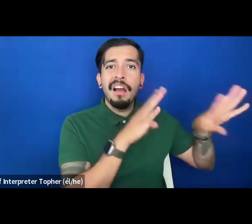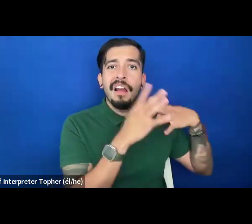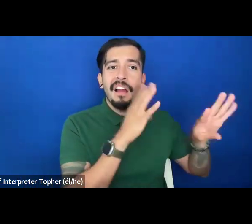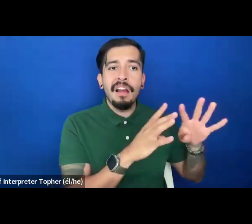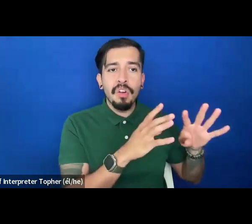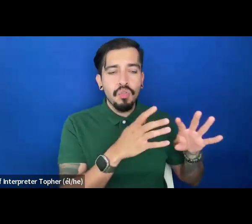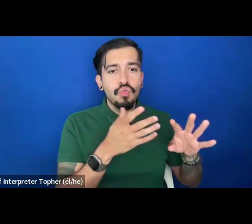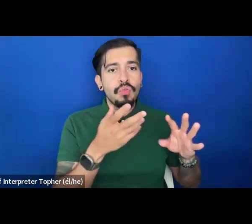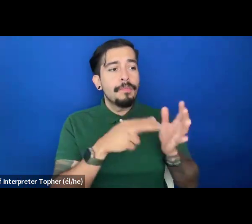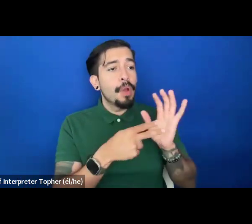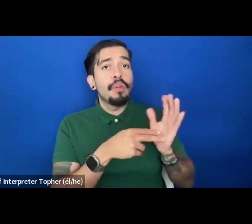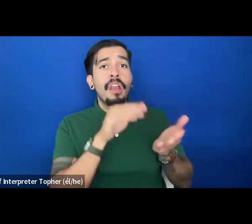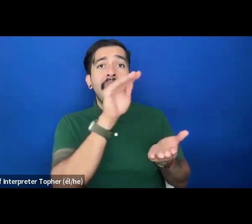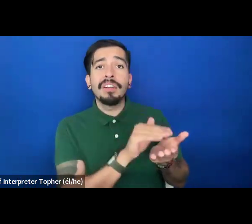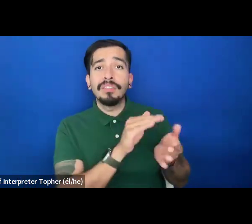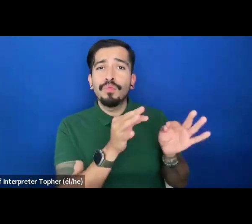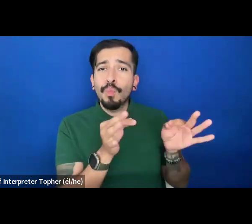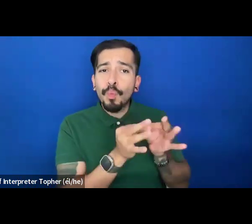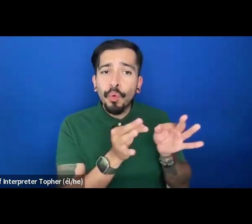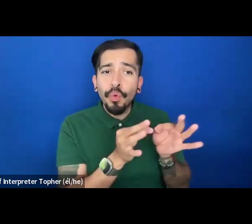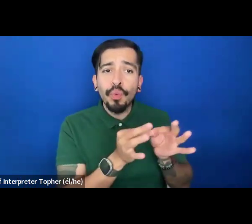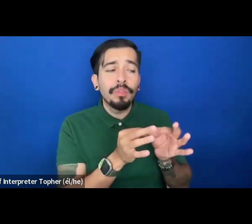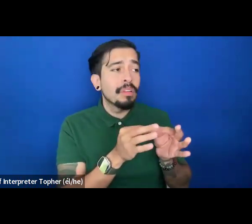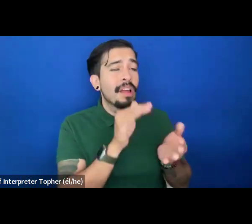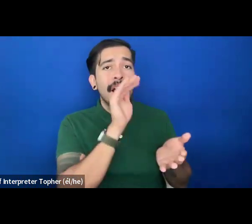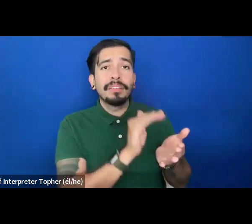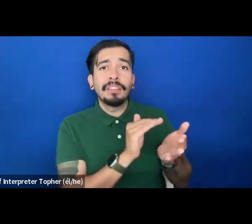And understanding some of these dynamics is really essential